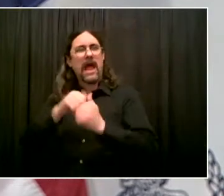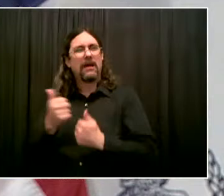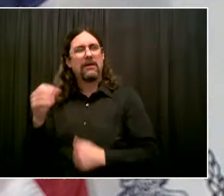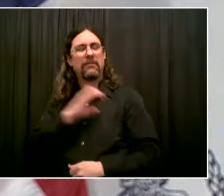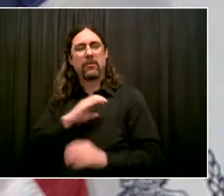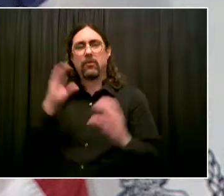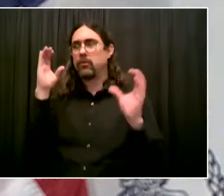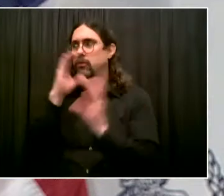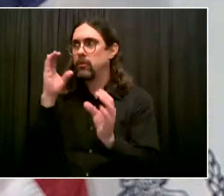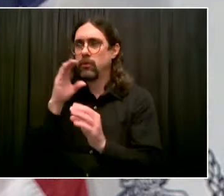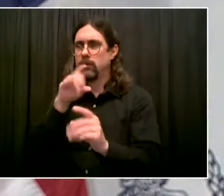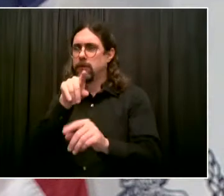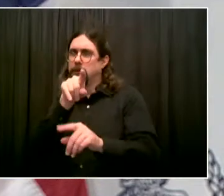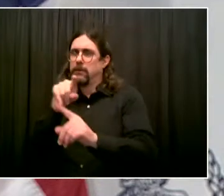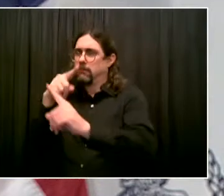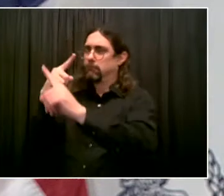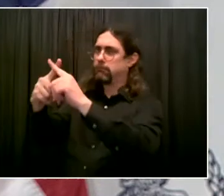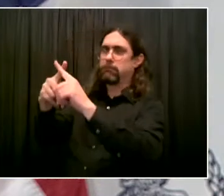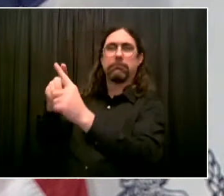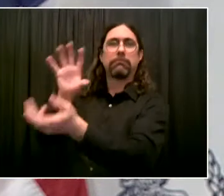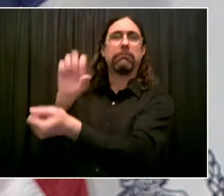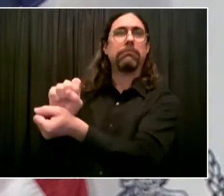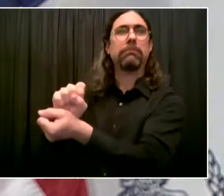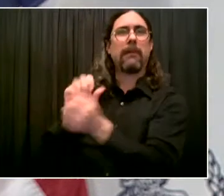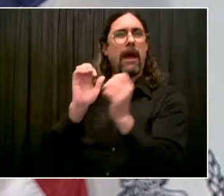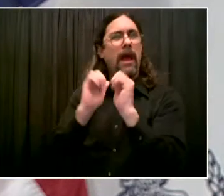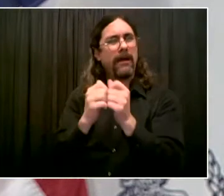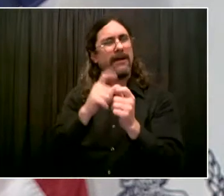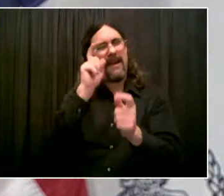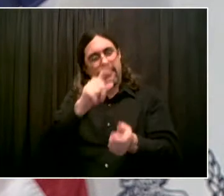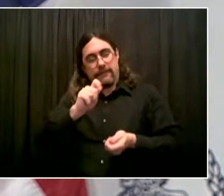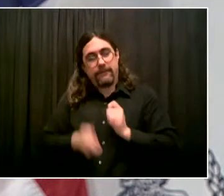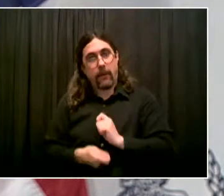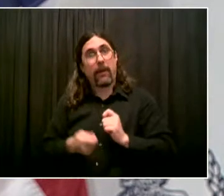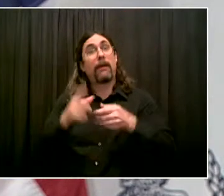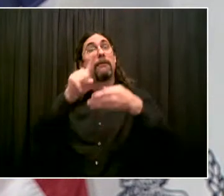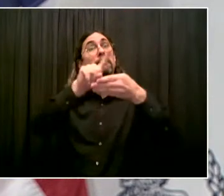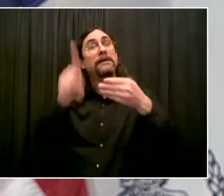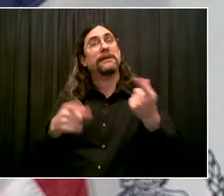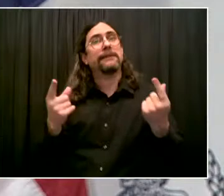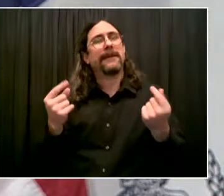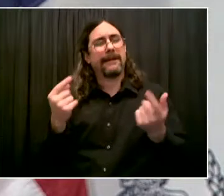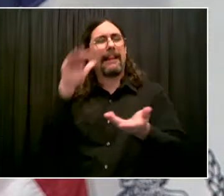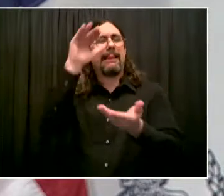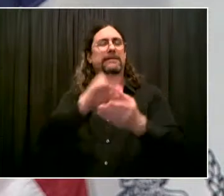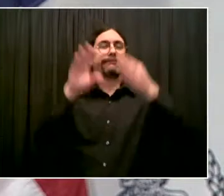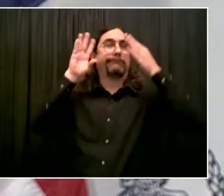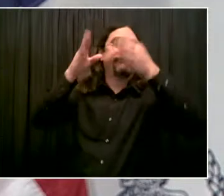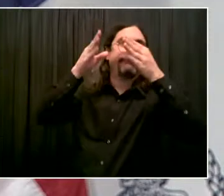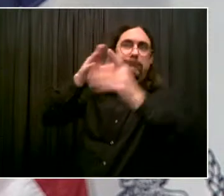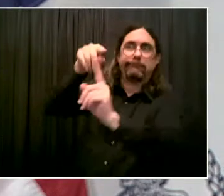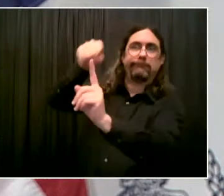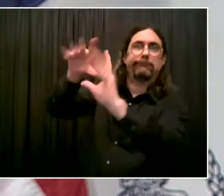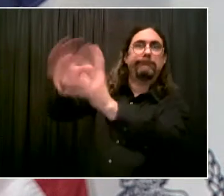CULTURE OF POLICING. READ THESE REPORTS AND LOOK AT W HOMMH UC CHANGNGE IS BEING